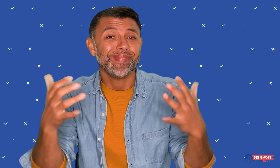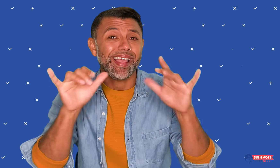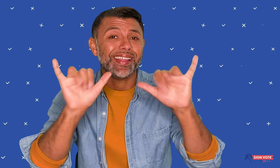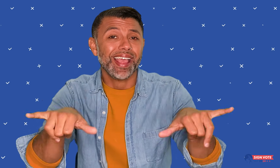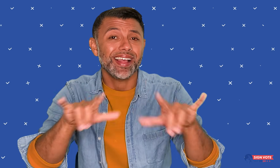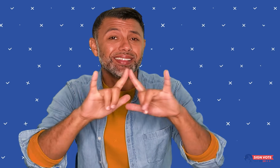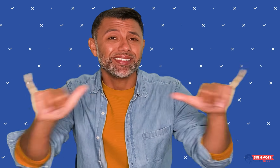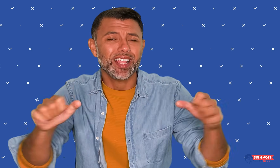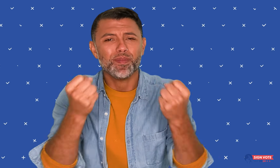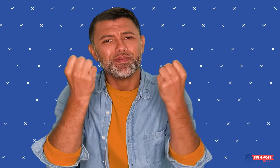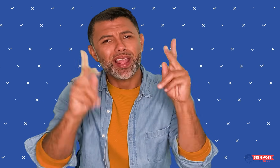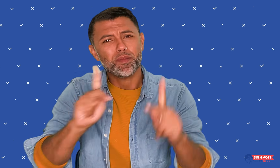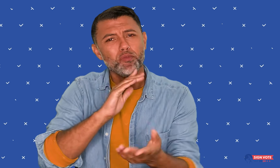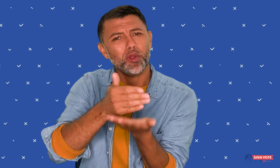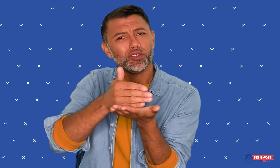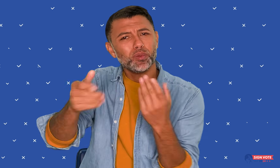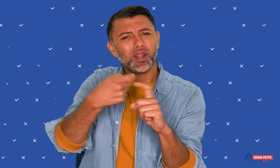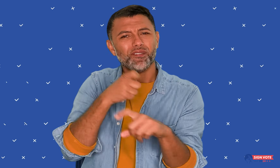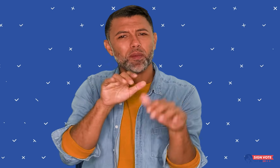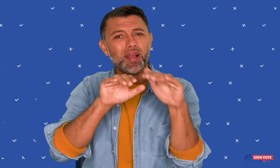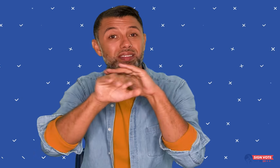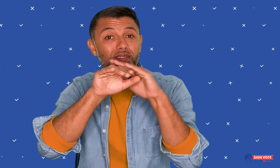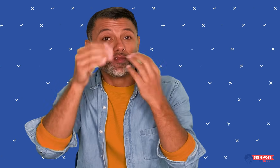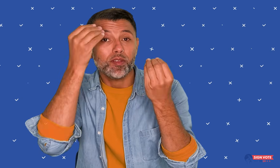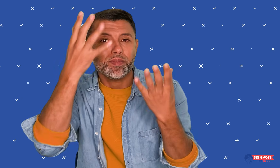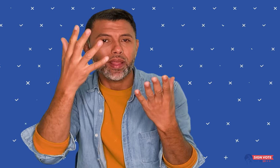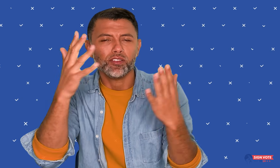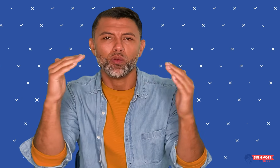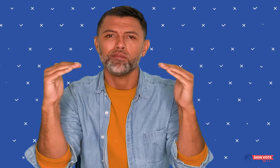With that being said, many people are left out from accessing information